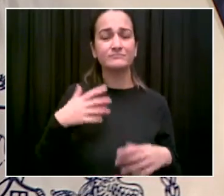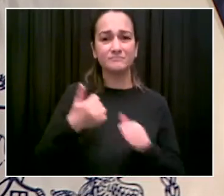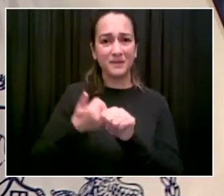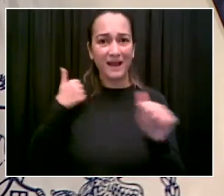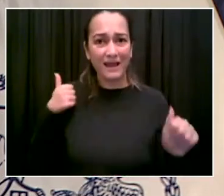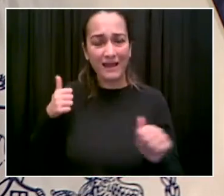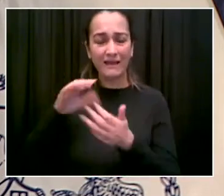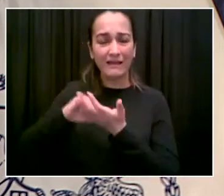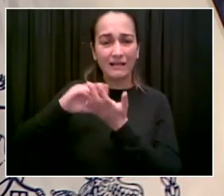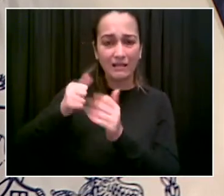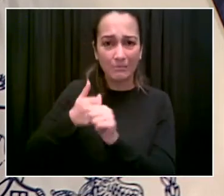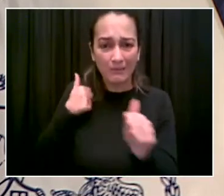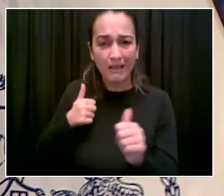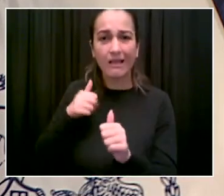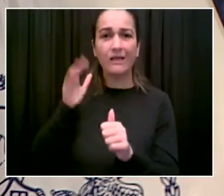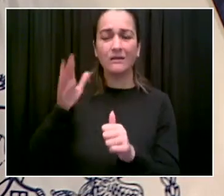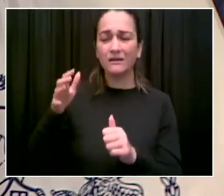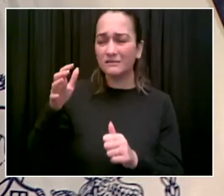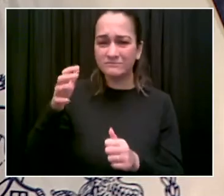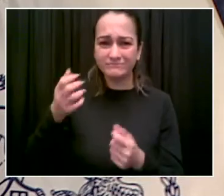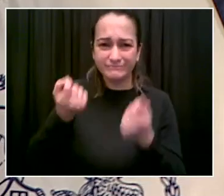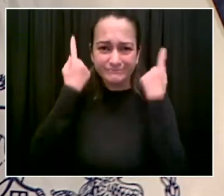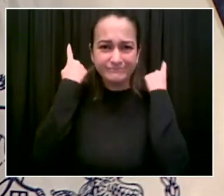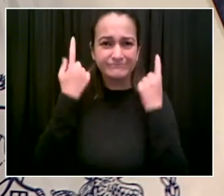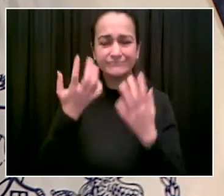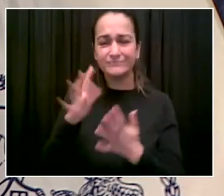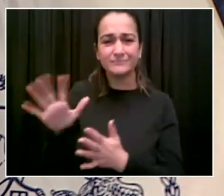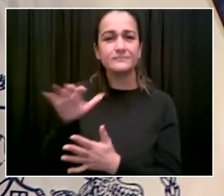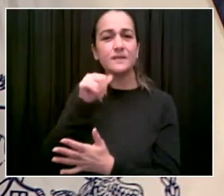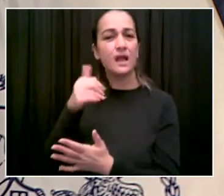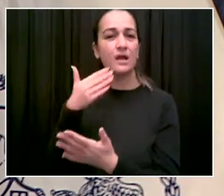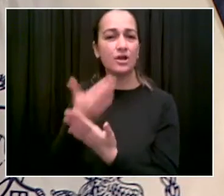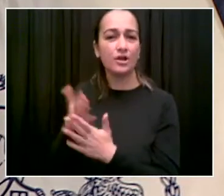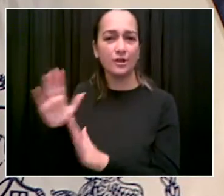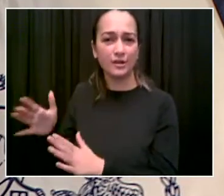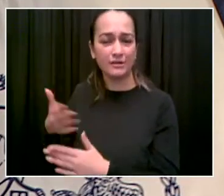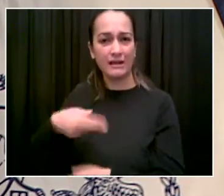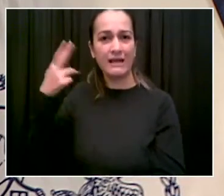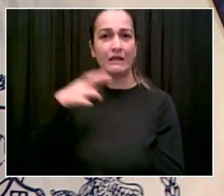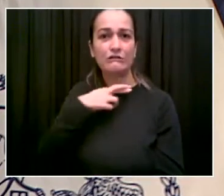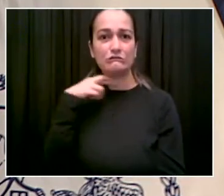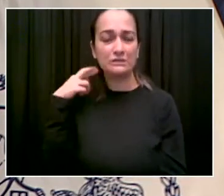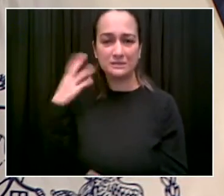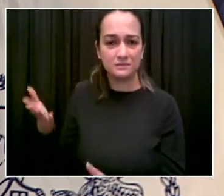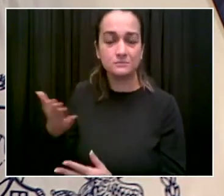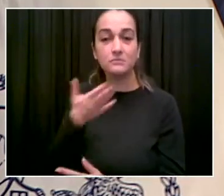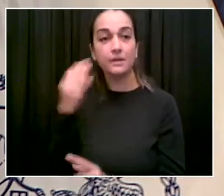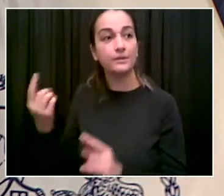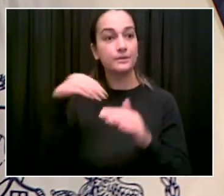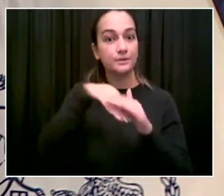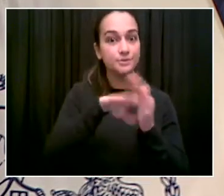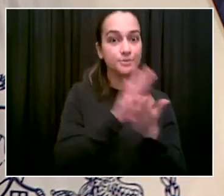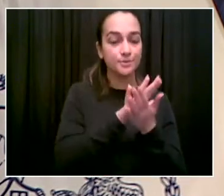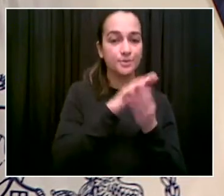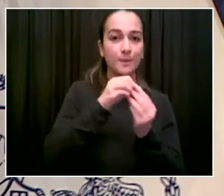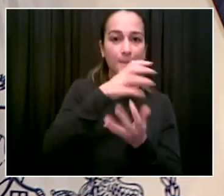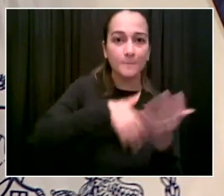WE CAN DO THIS SAFELY. ALL KIDS ARE COMING BACK TO SCHOOL WITH EXTRAORDINARY